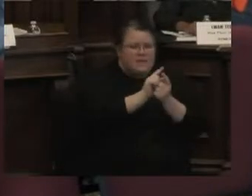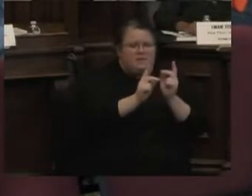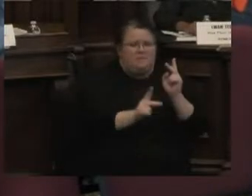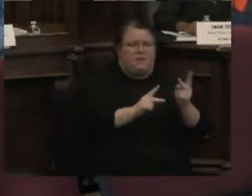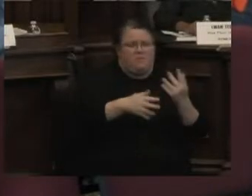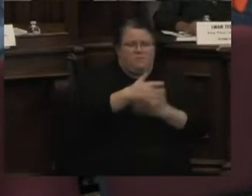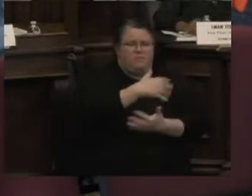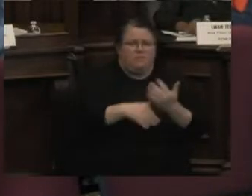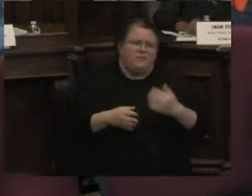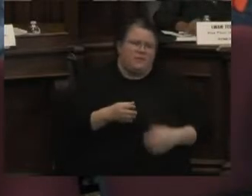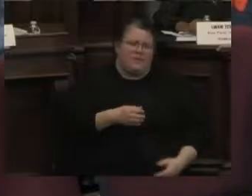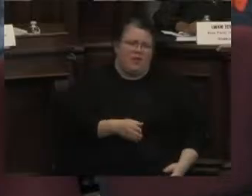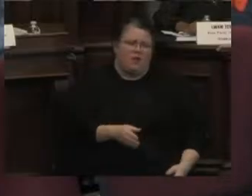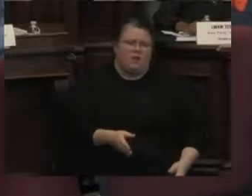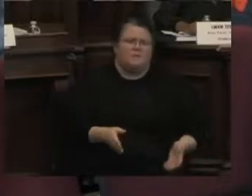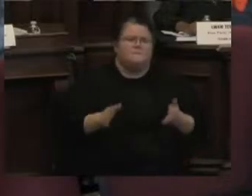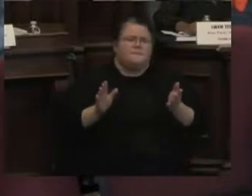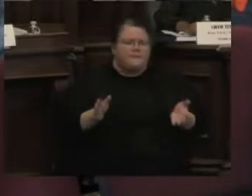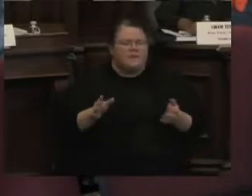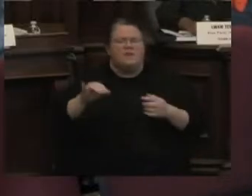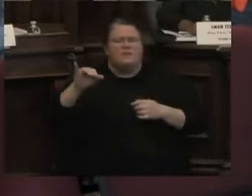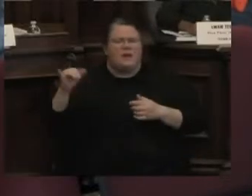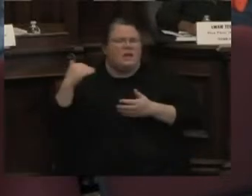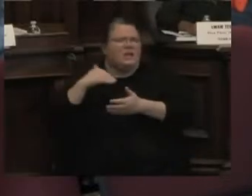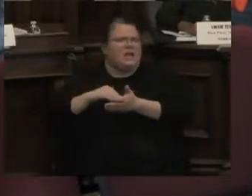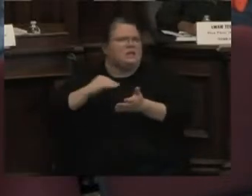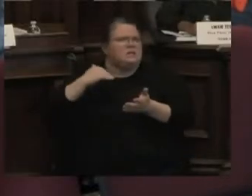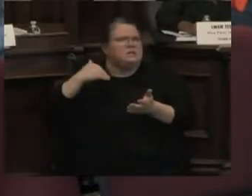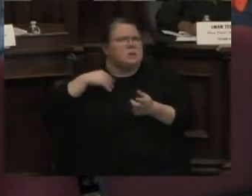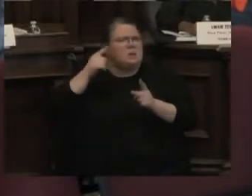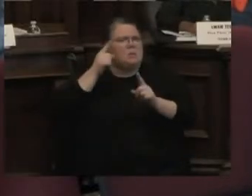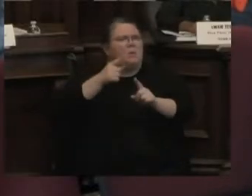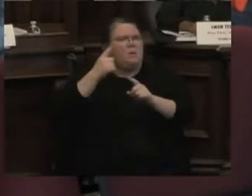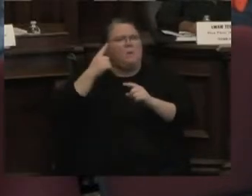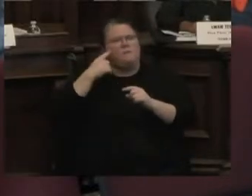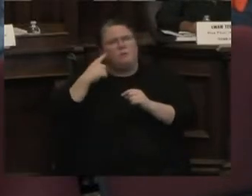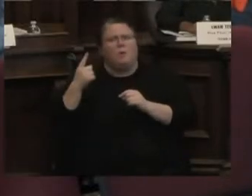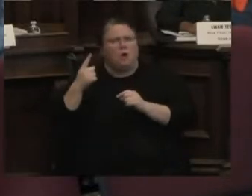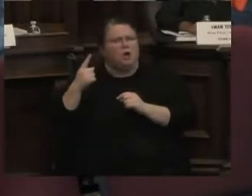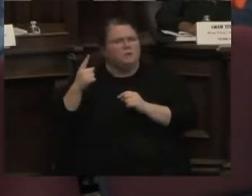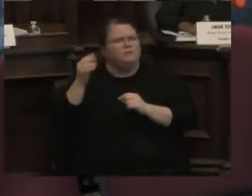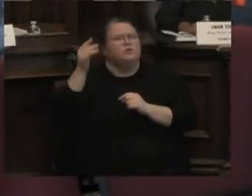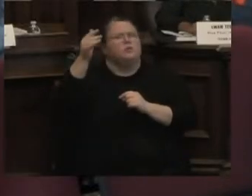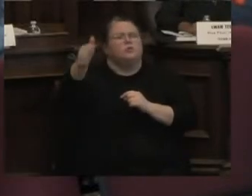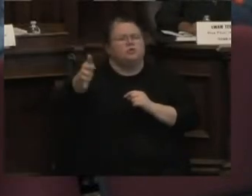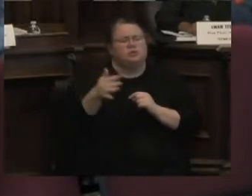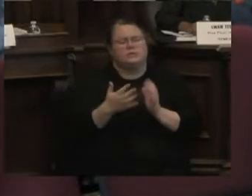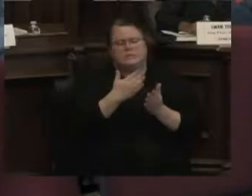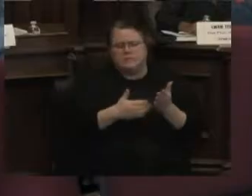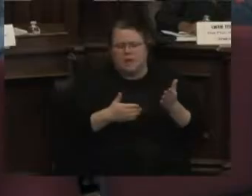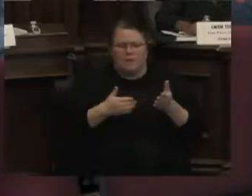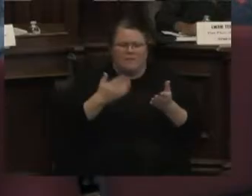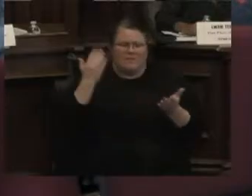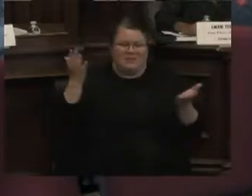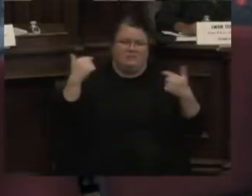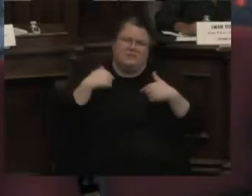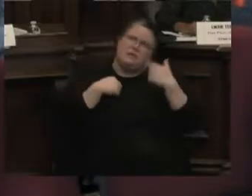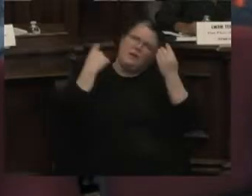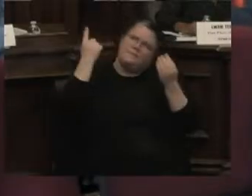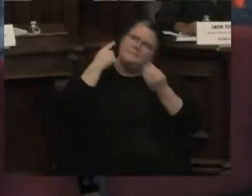we need to get into those areas and to spend time in those